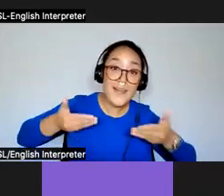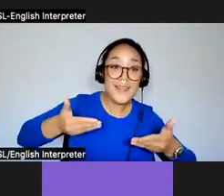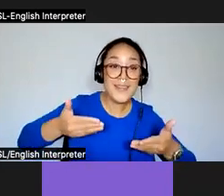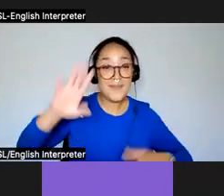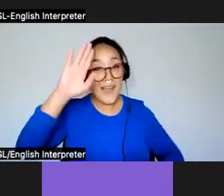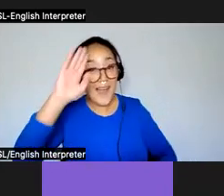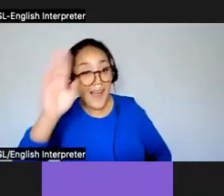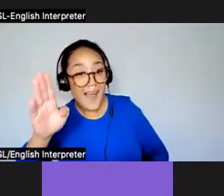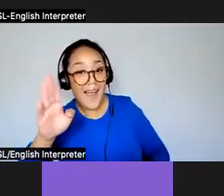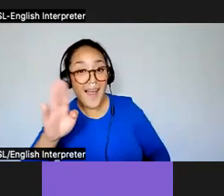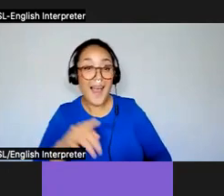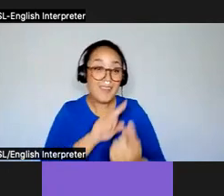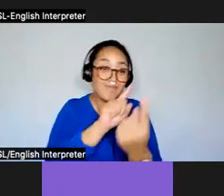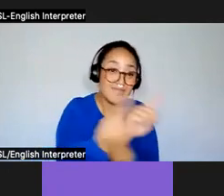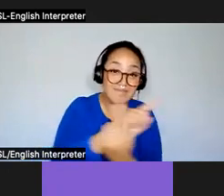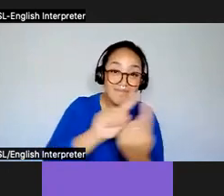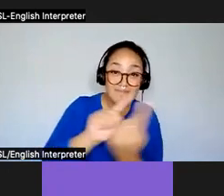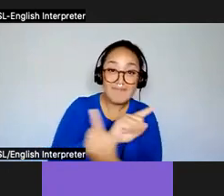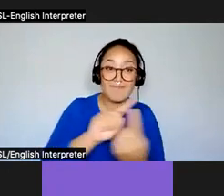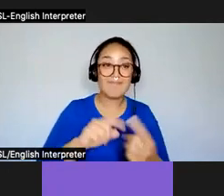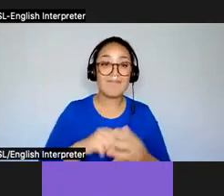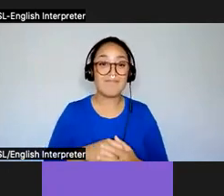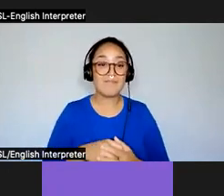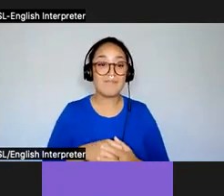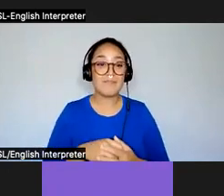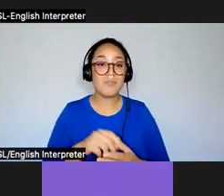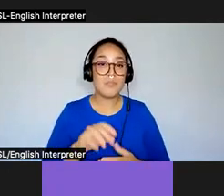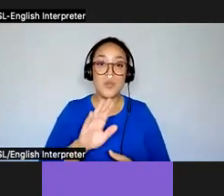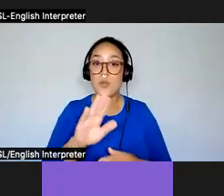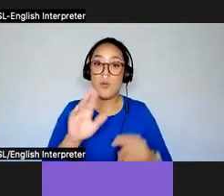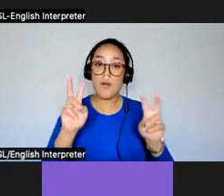your your audience members and participants.